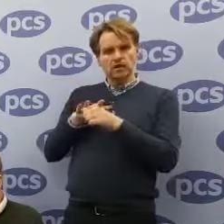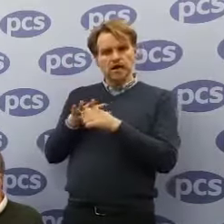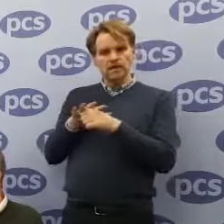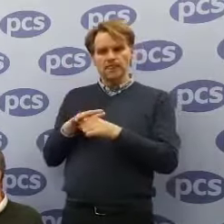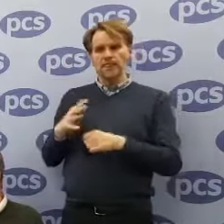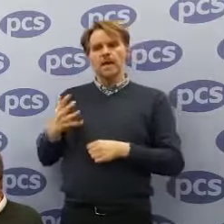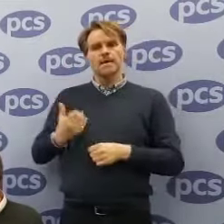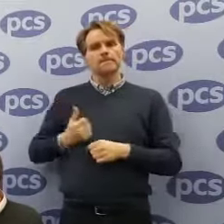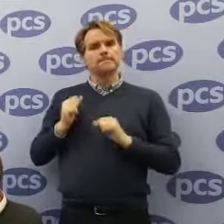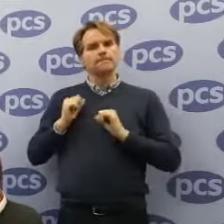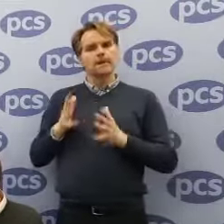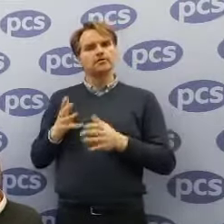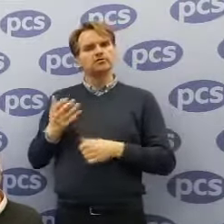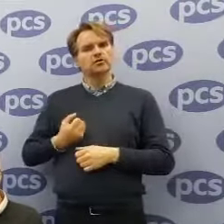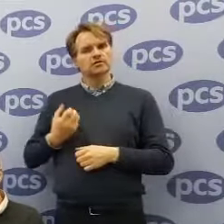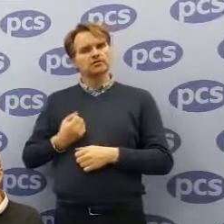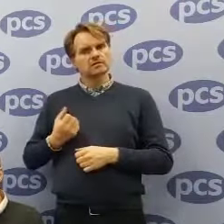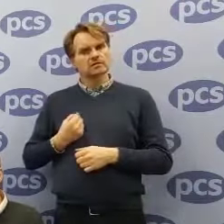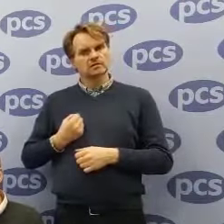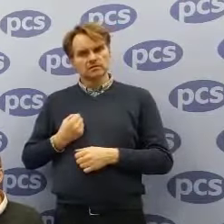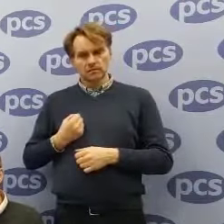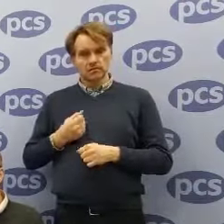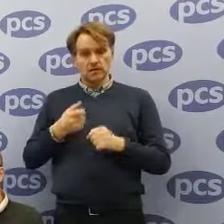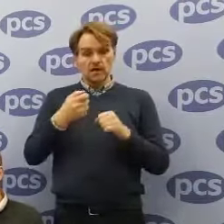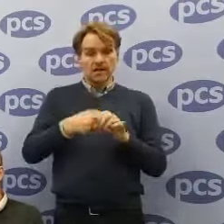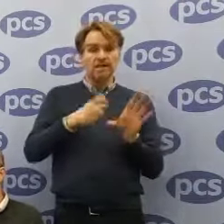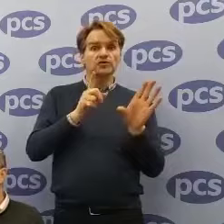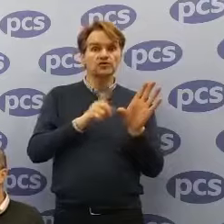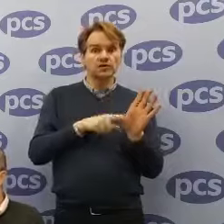pensions which's going to become very live this year, which is the government is now